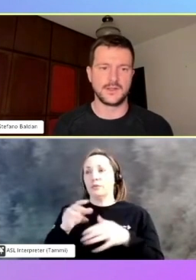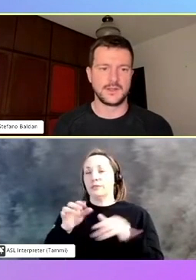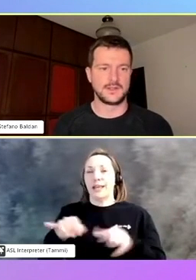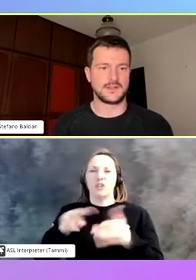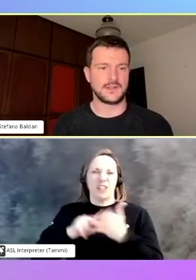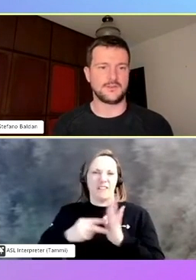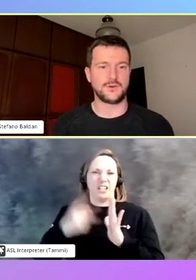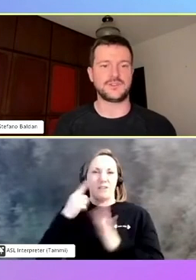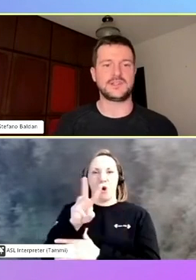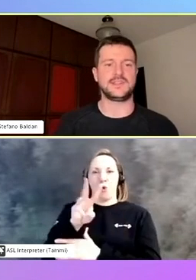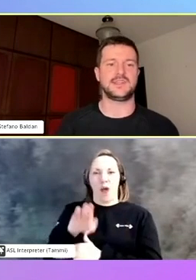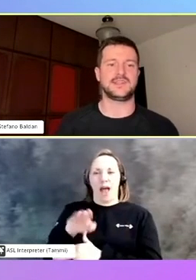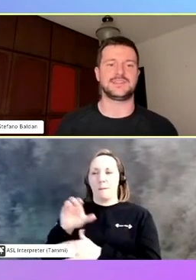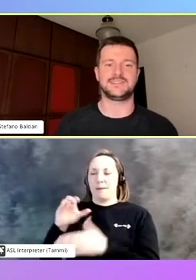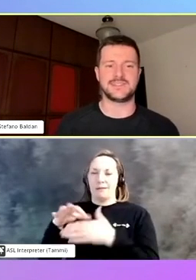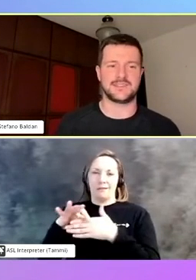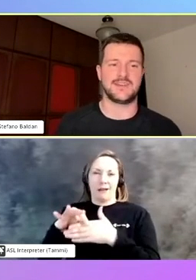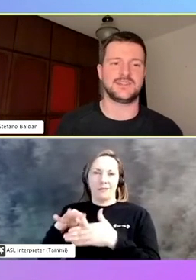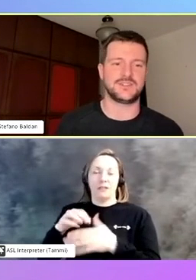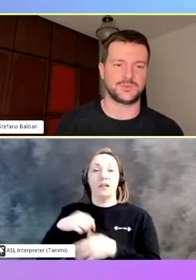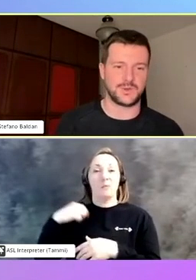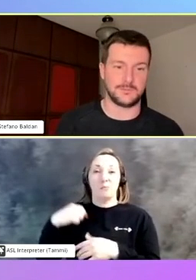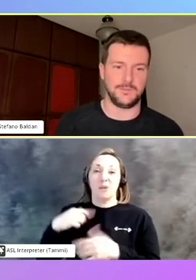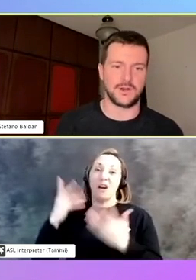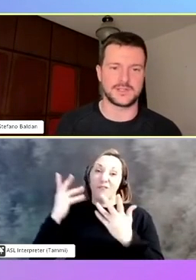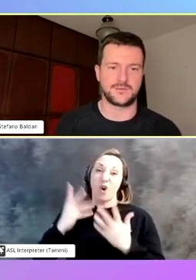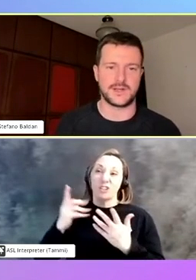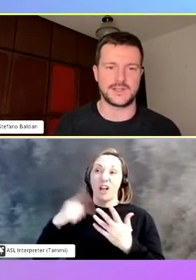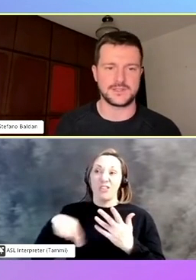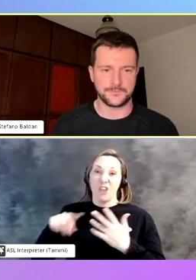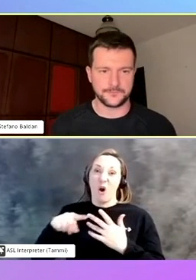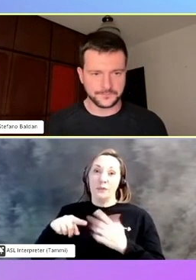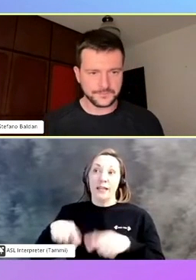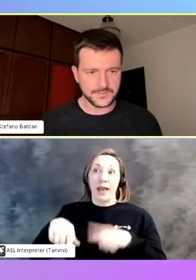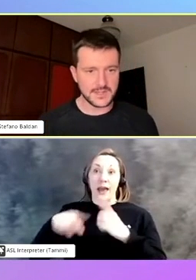keyboard accessible we basically provide one more tool, one more